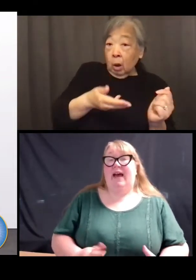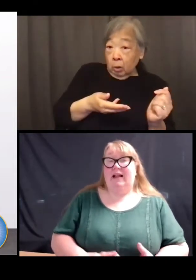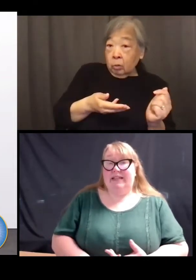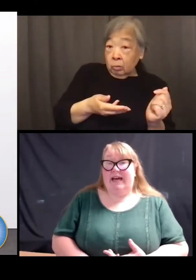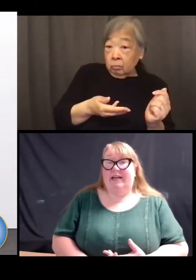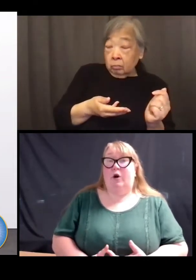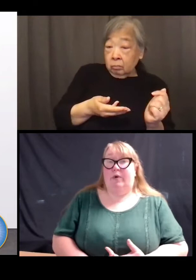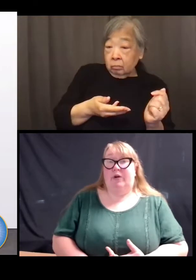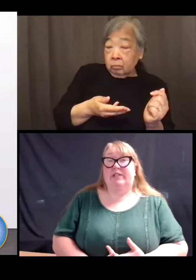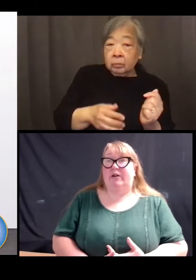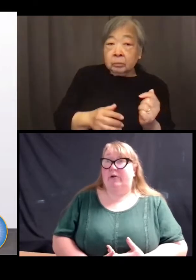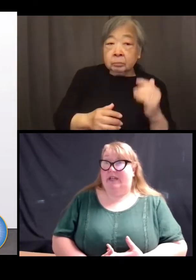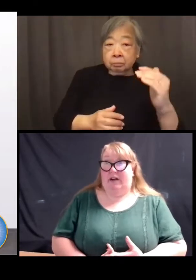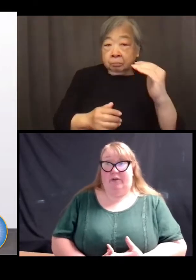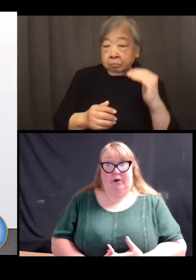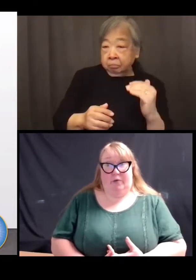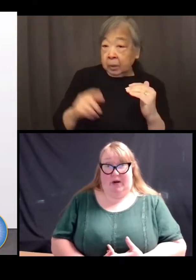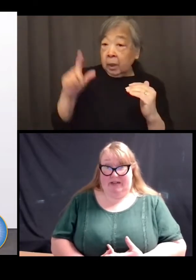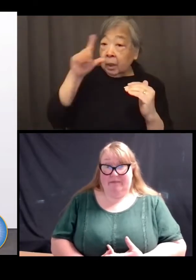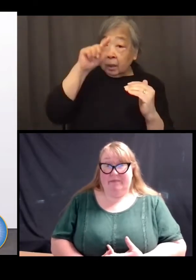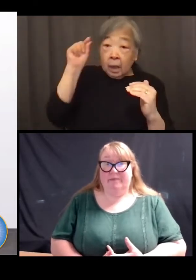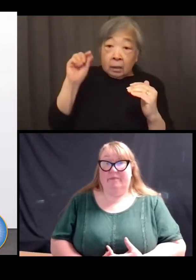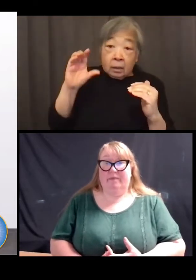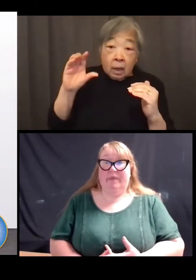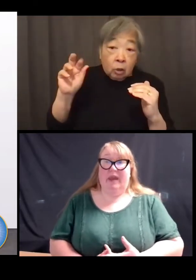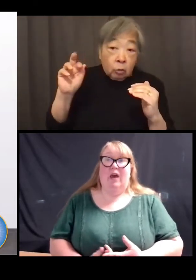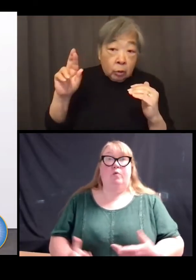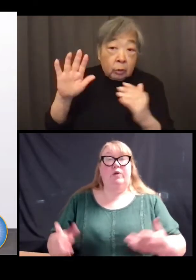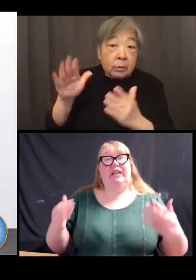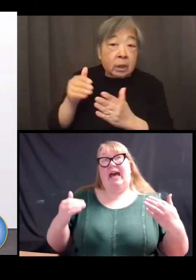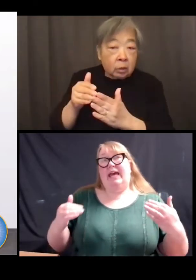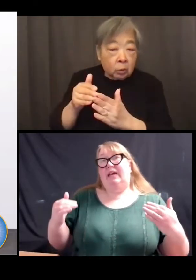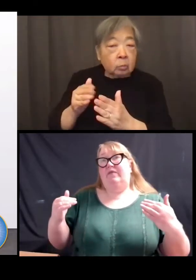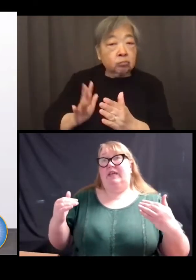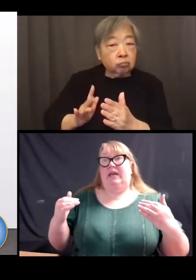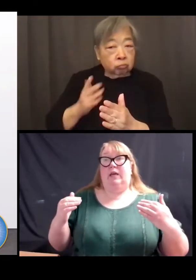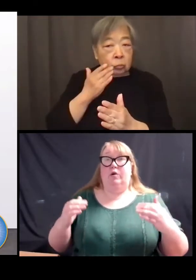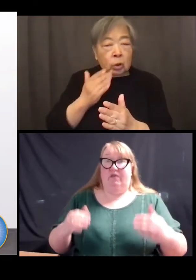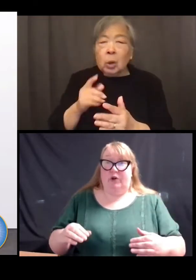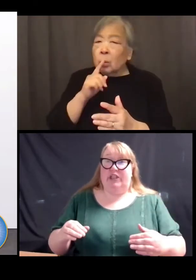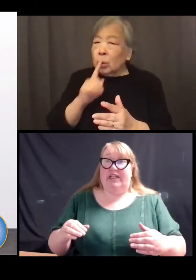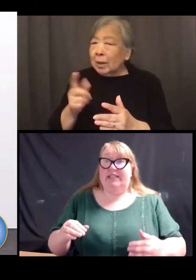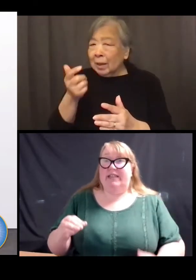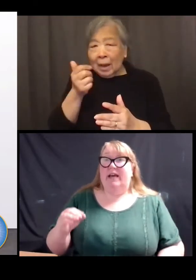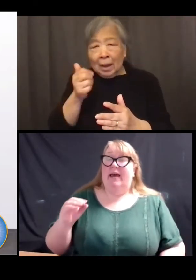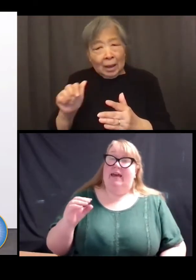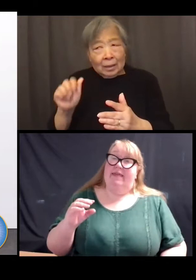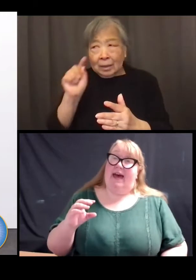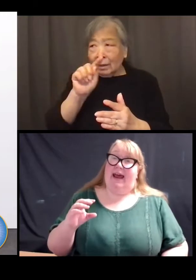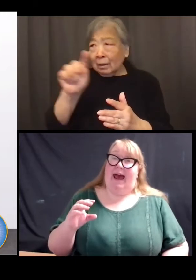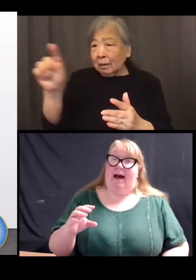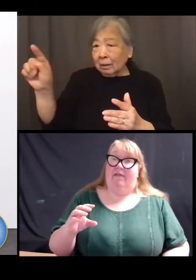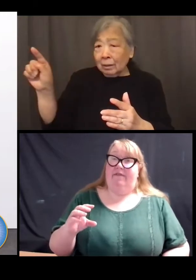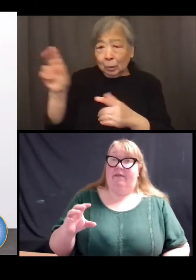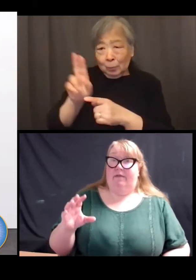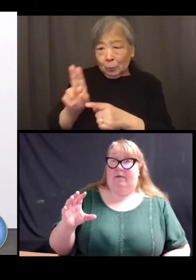The Gallaudet Career Center is another good one Really, any of the universities that have